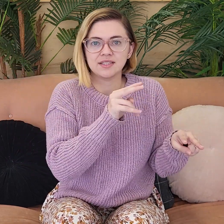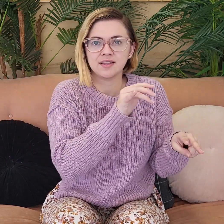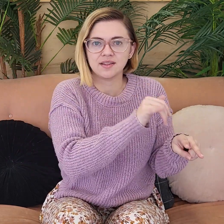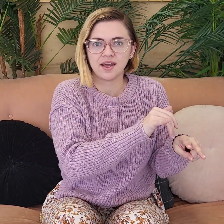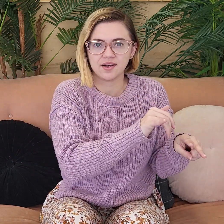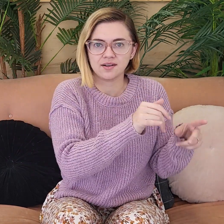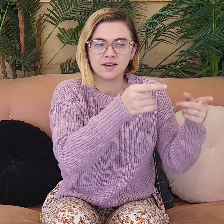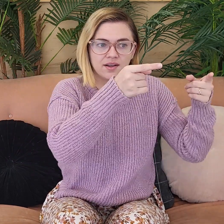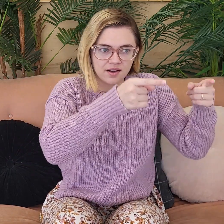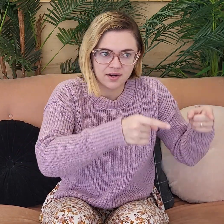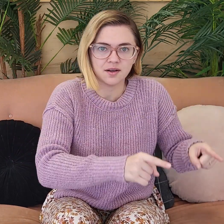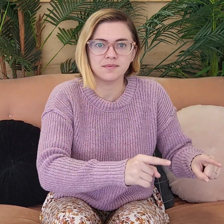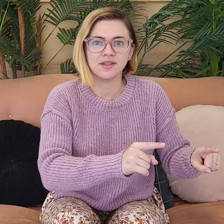ave seen that happening.